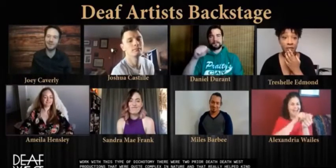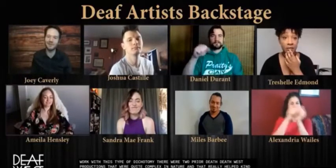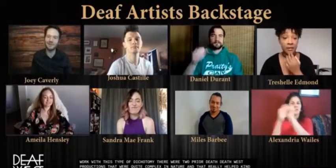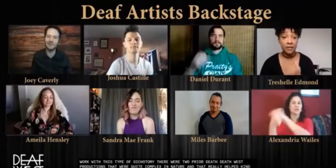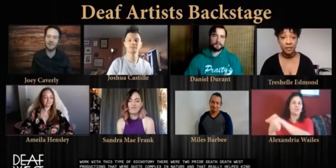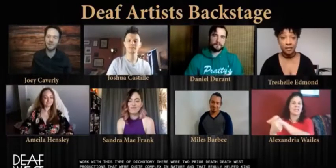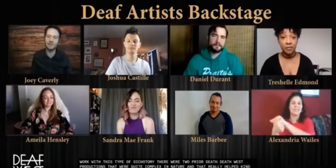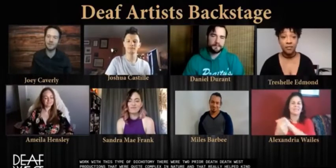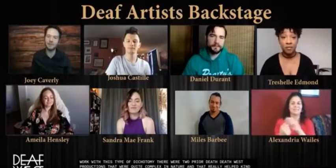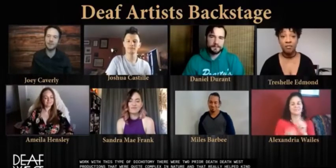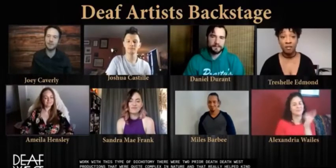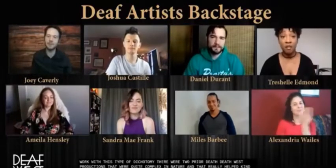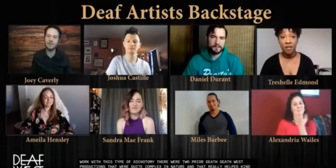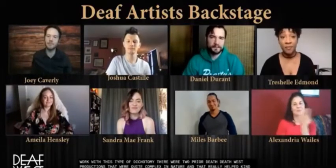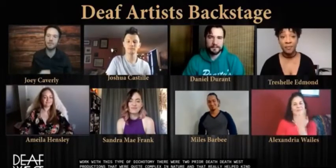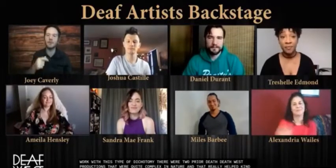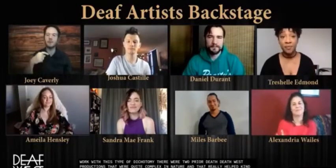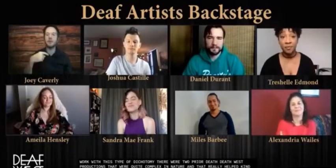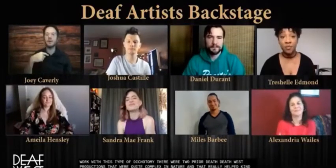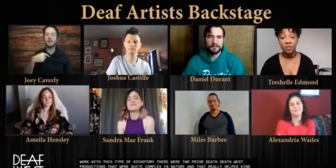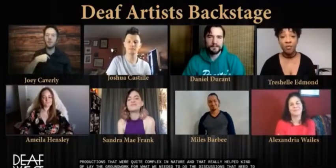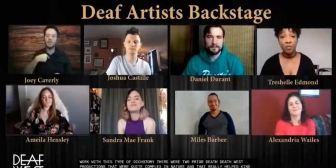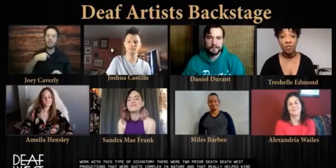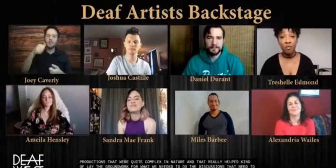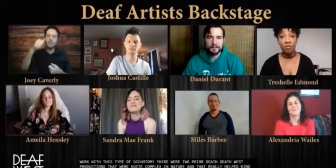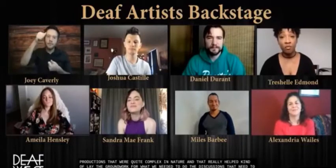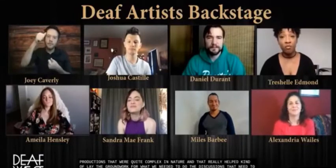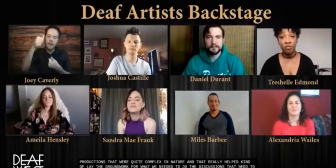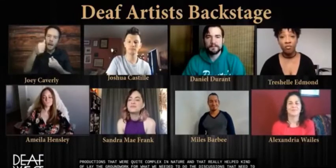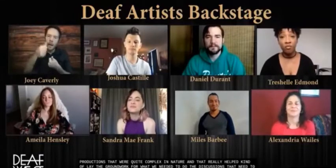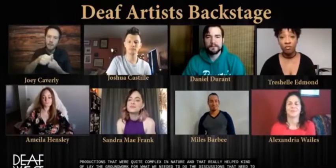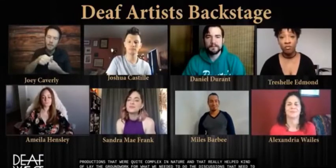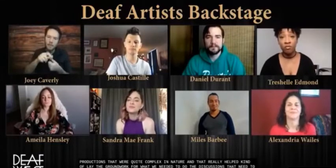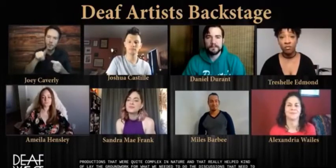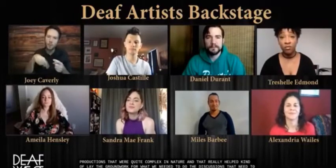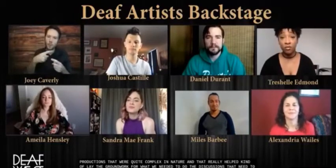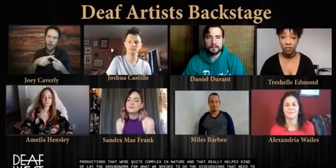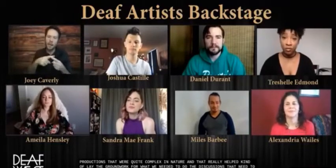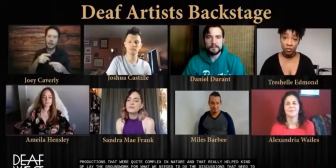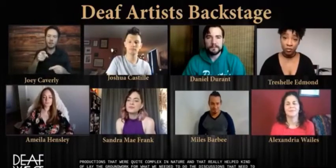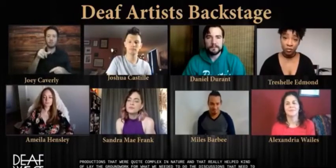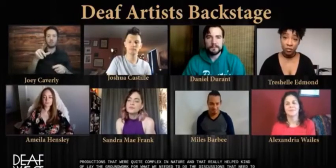It's really hard to understand and put that into language what that feeling was.